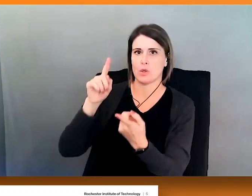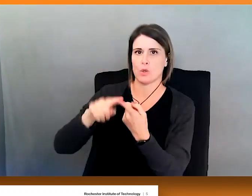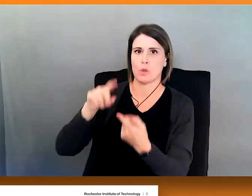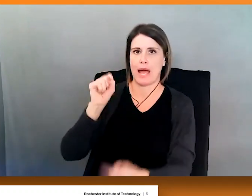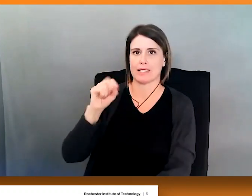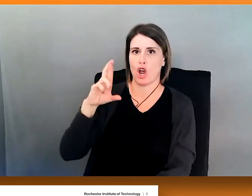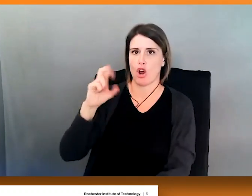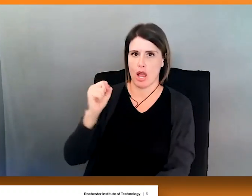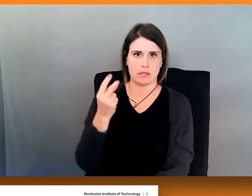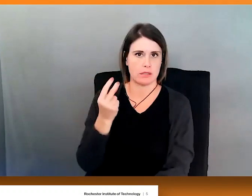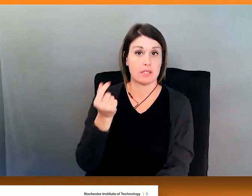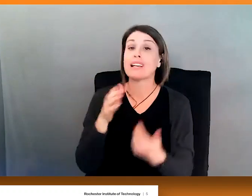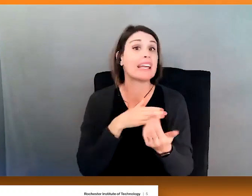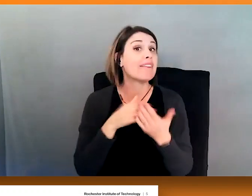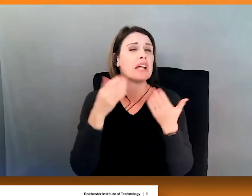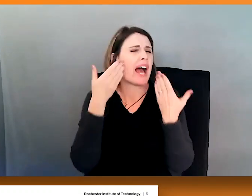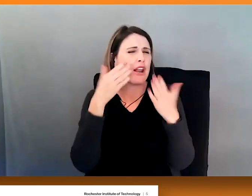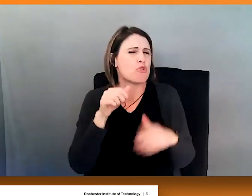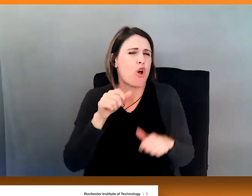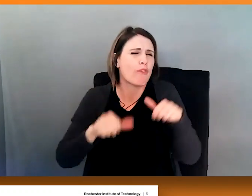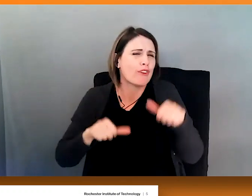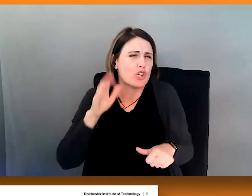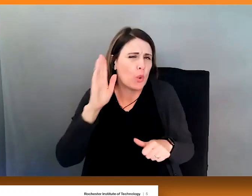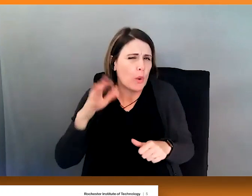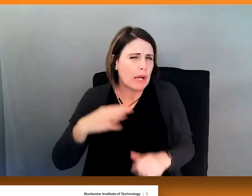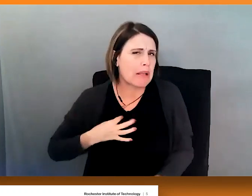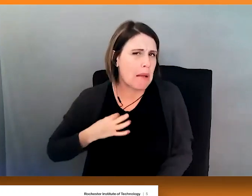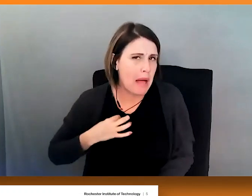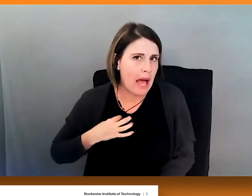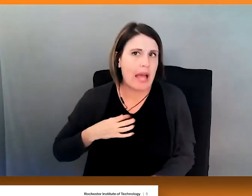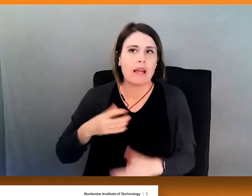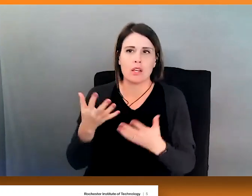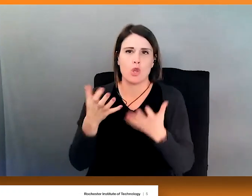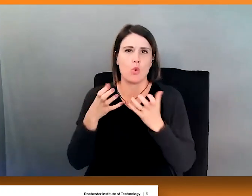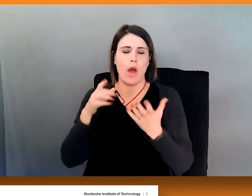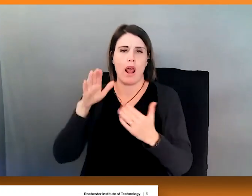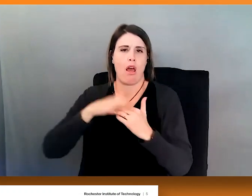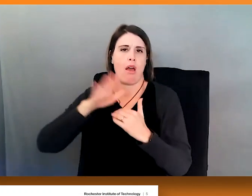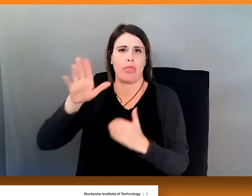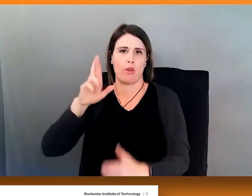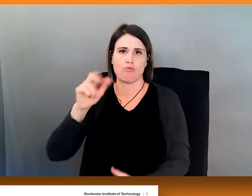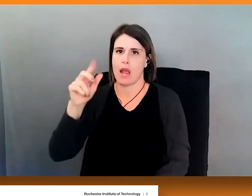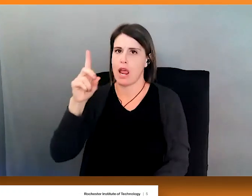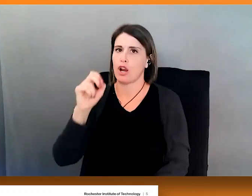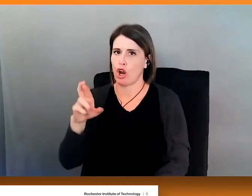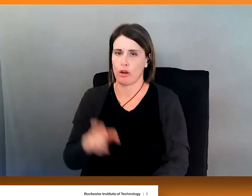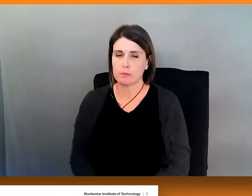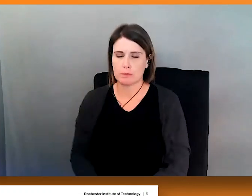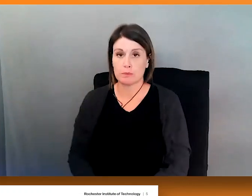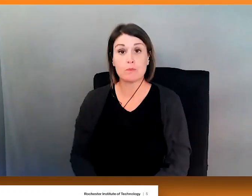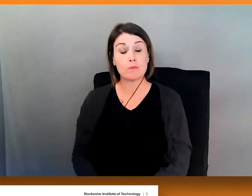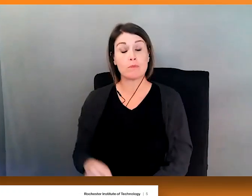You want to get it on their radar, and NTID has a specific research administrator